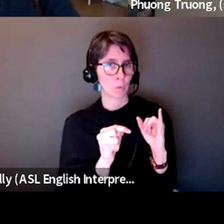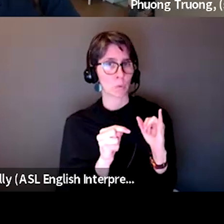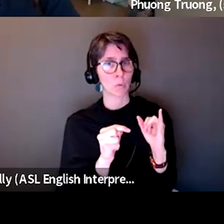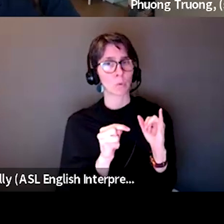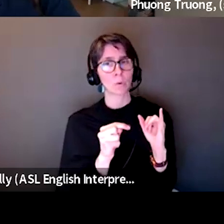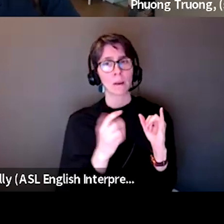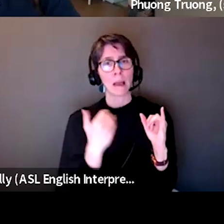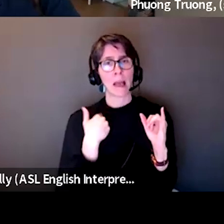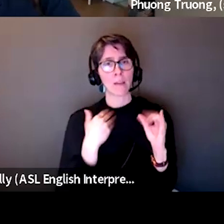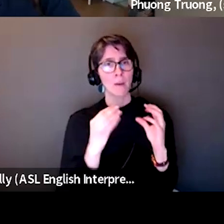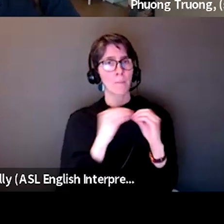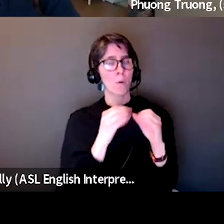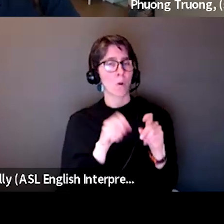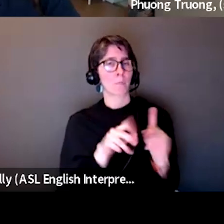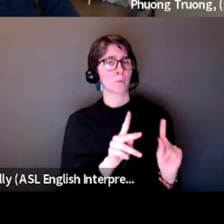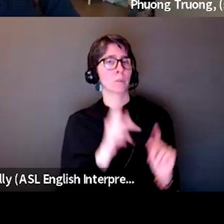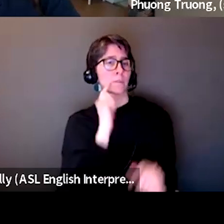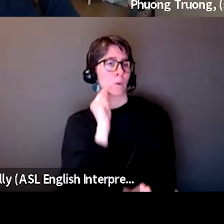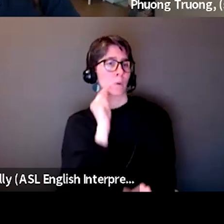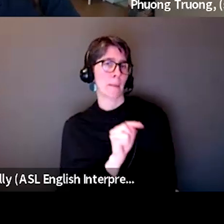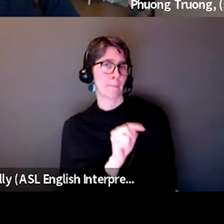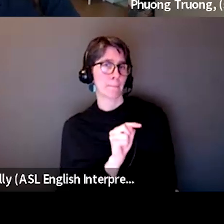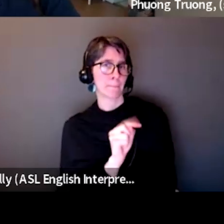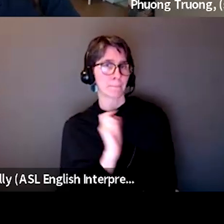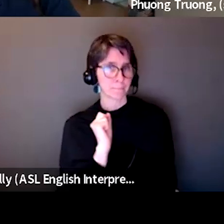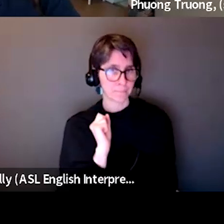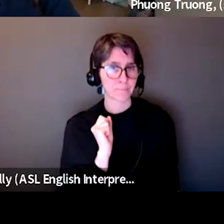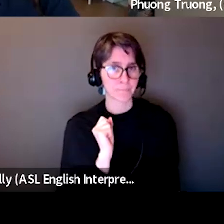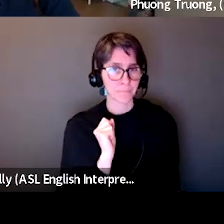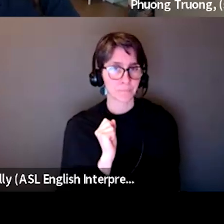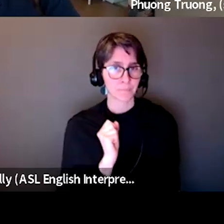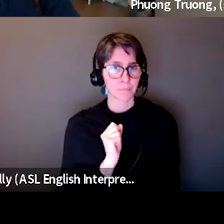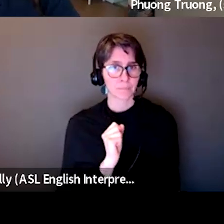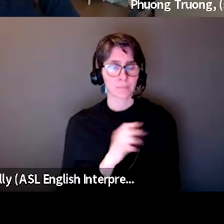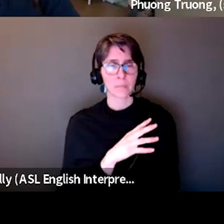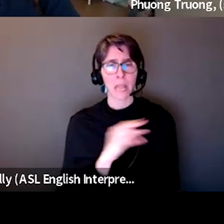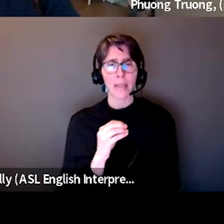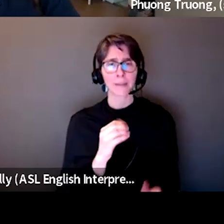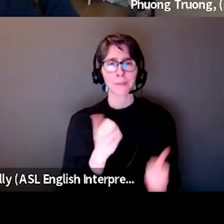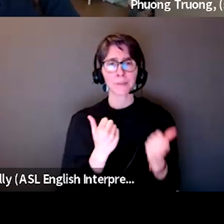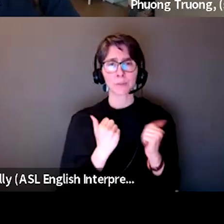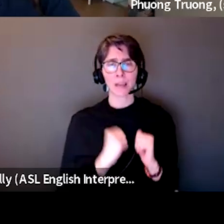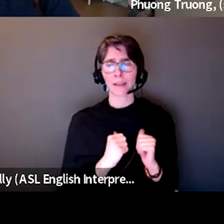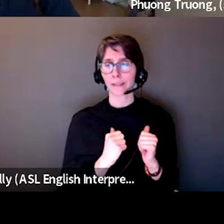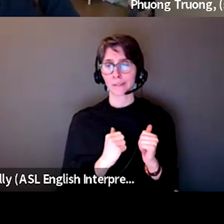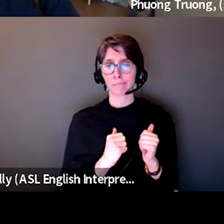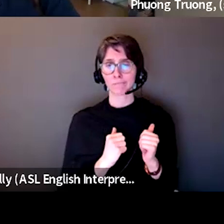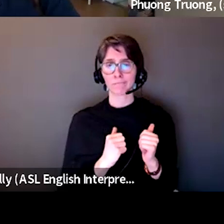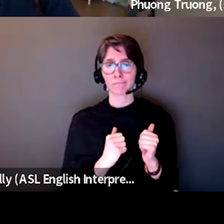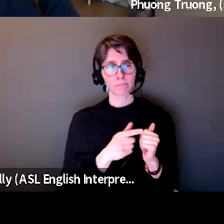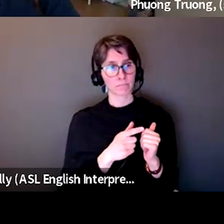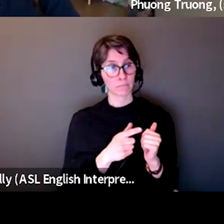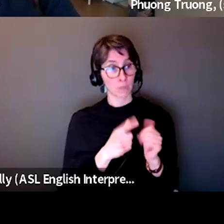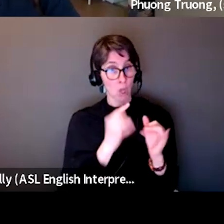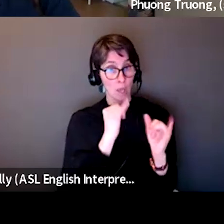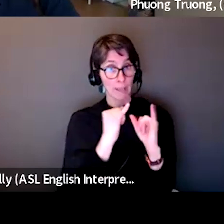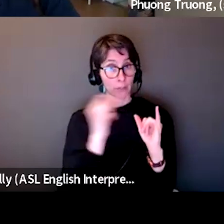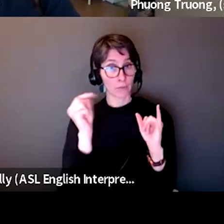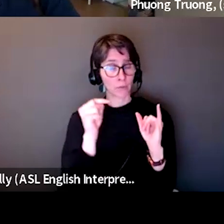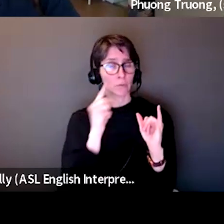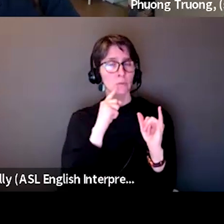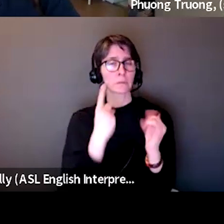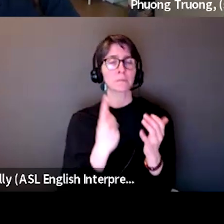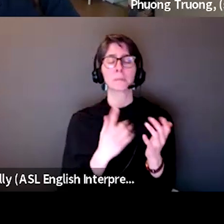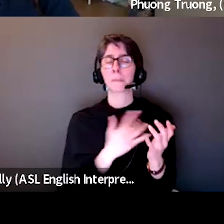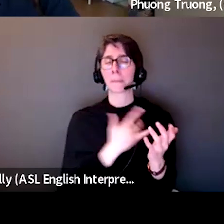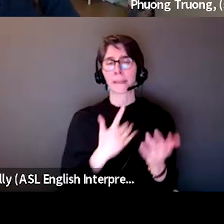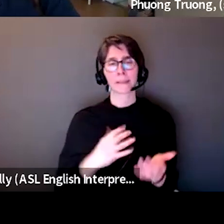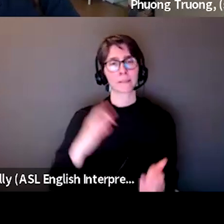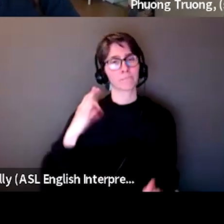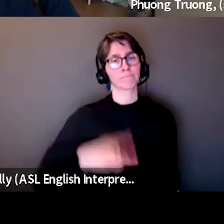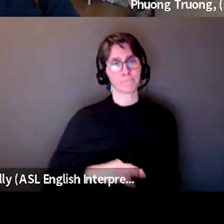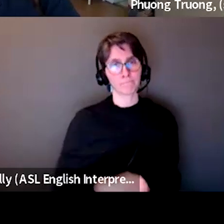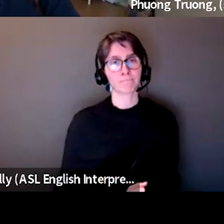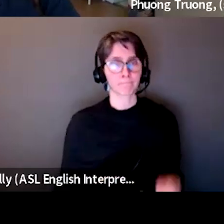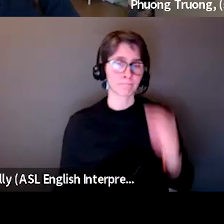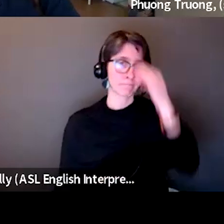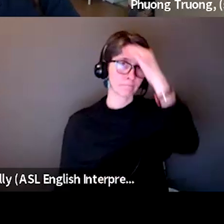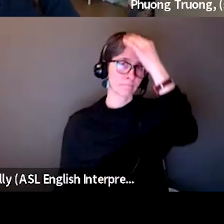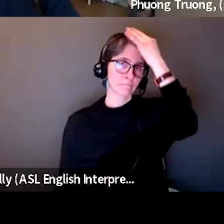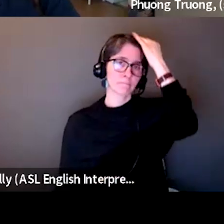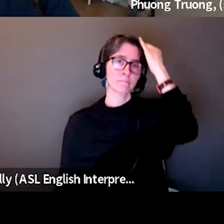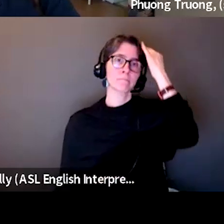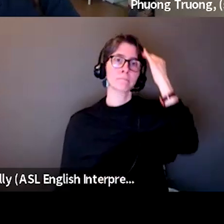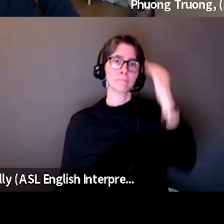extra opportunity and just even a chance at an interview is often helpful. And then beyond that,